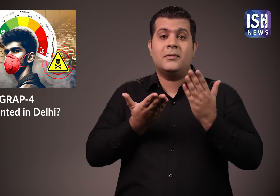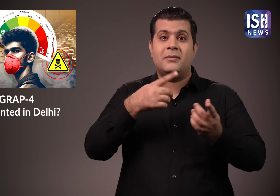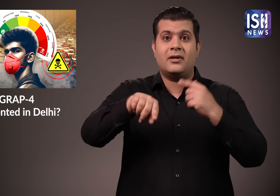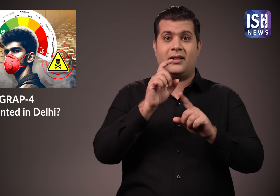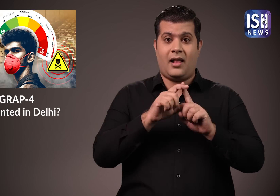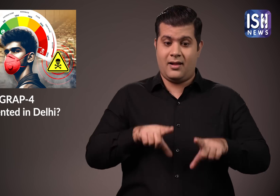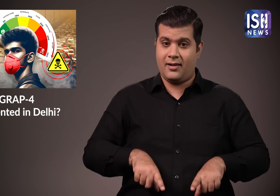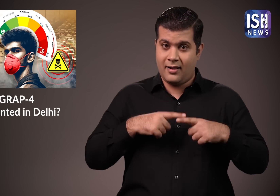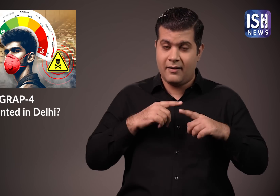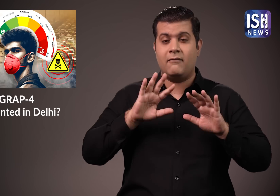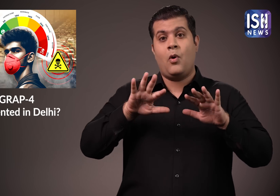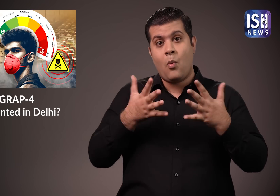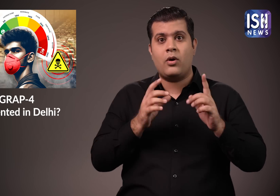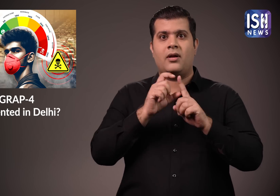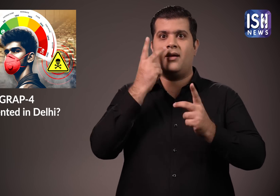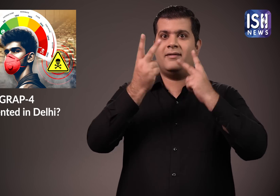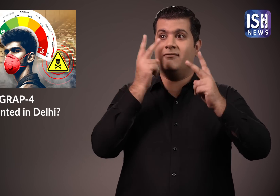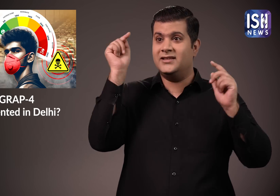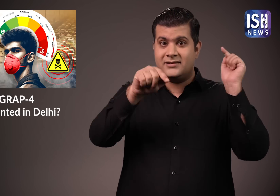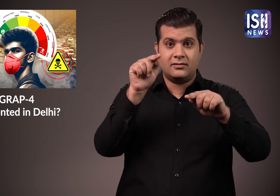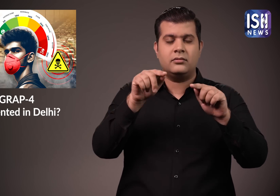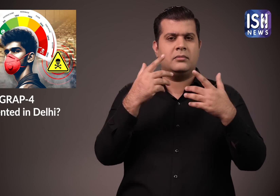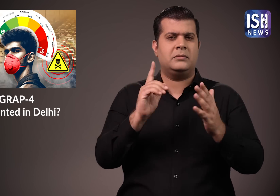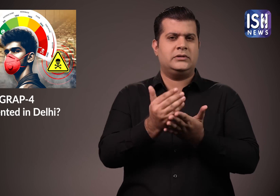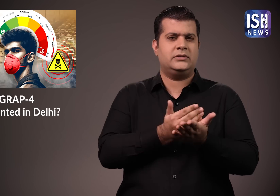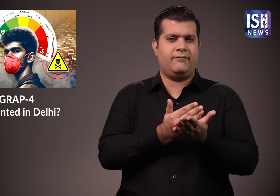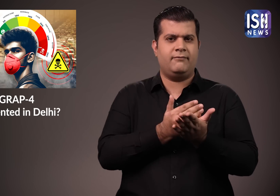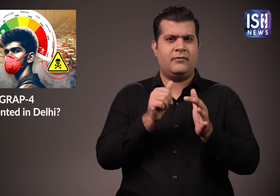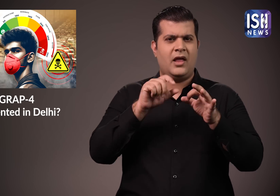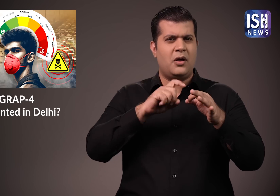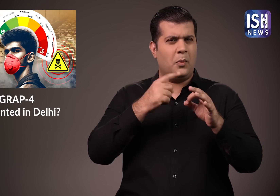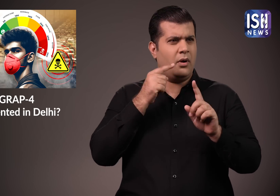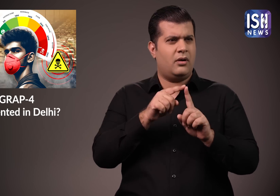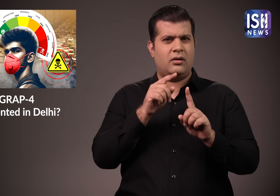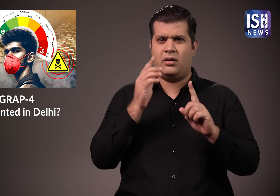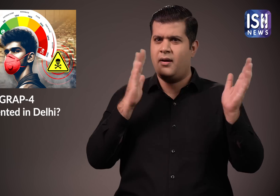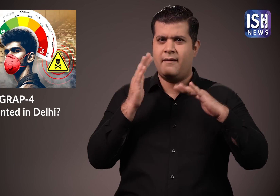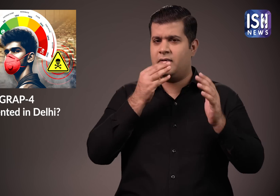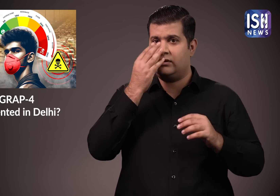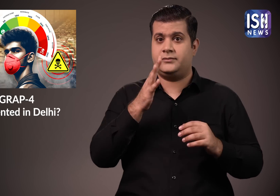Knowing AQI is important for the safety of both residents and visitors in Delhi.